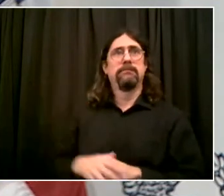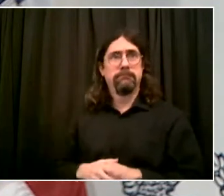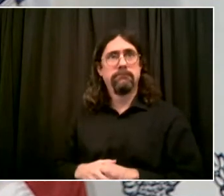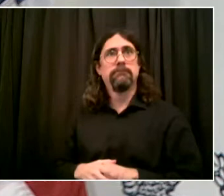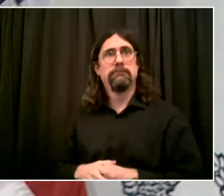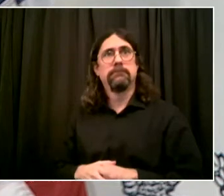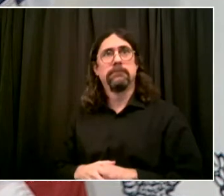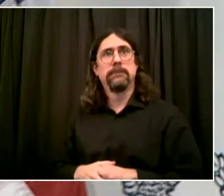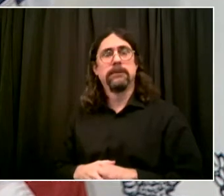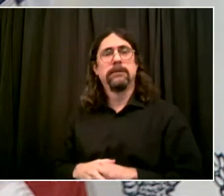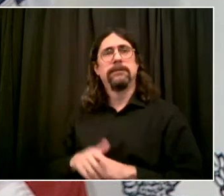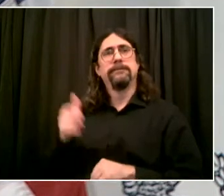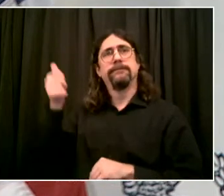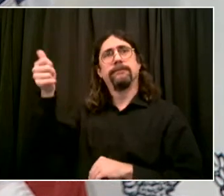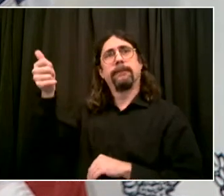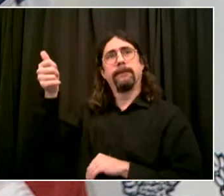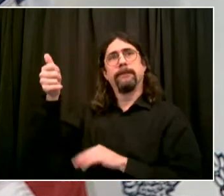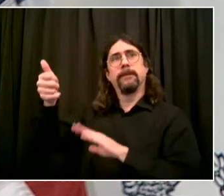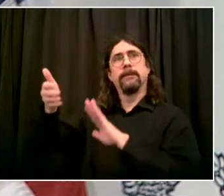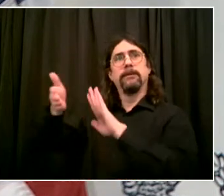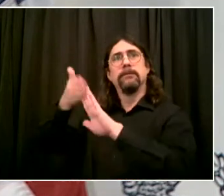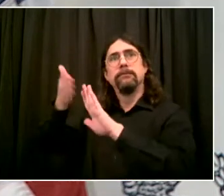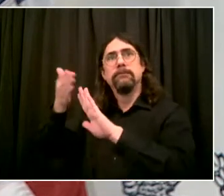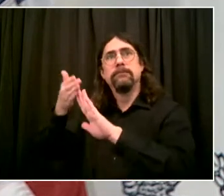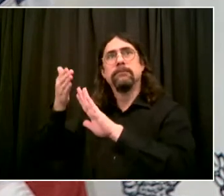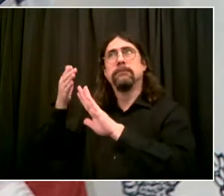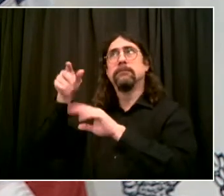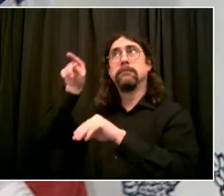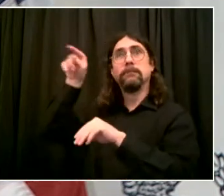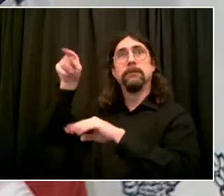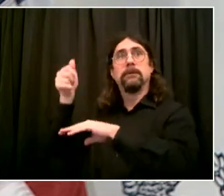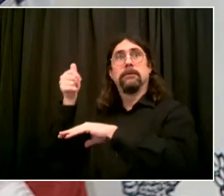COMMANDER SHOULD STAY ON THE JOB LONGER IF THEY ARE EFFECTIVE OR BONDING WITH THE COMMUNITY, THAT